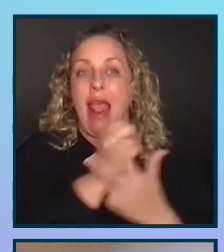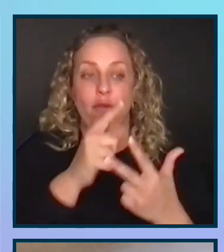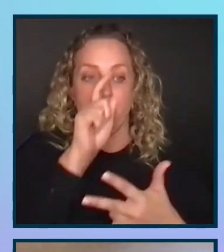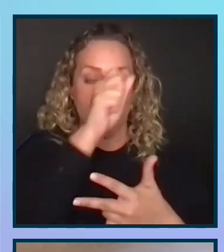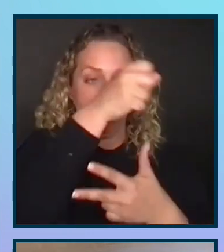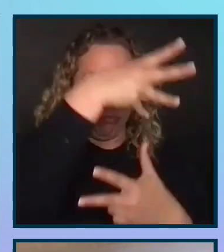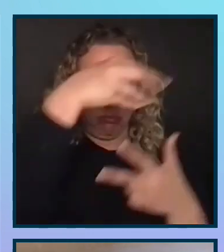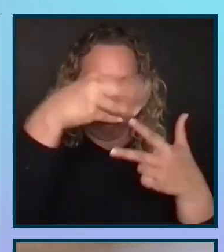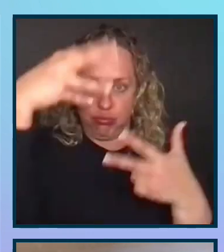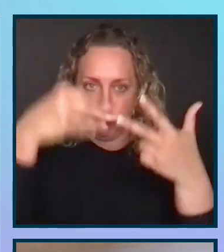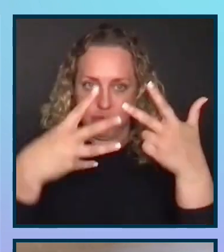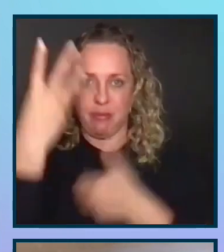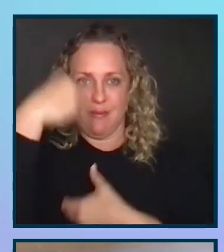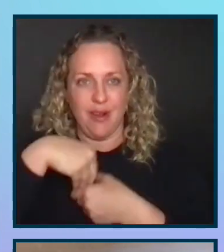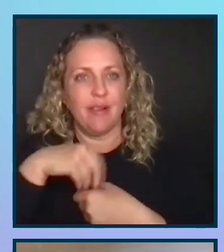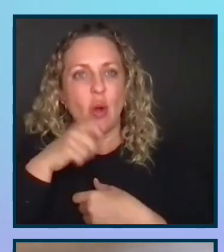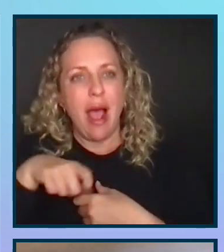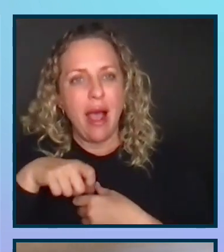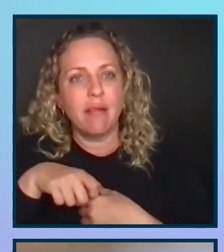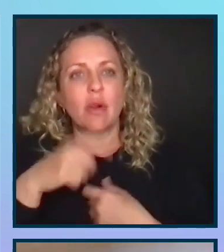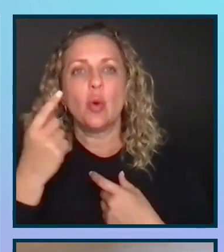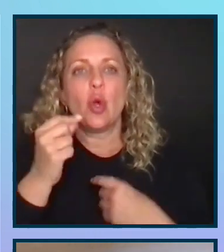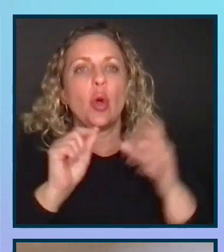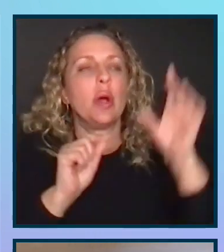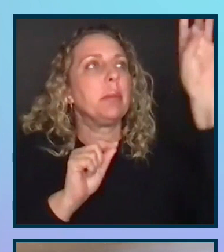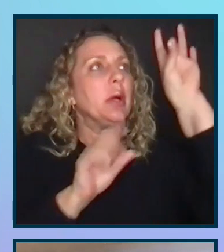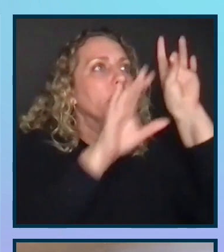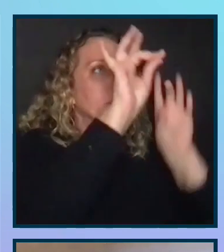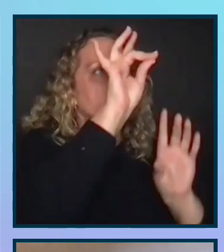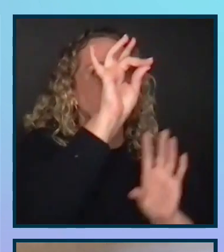Add small pieces of each to know what is and is not working.